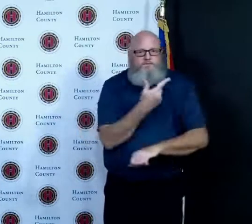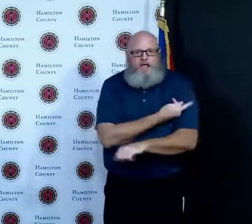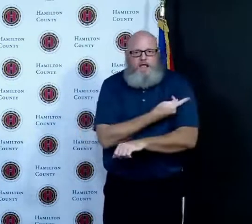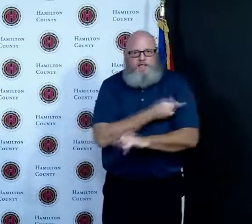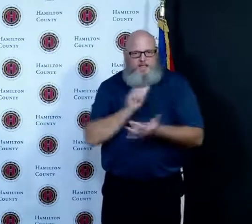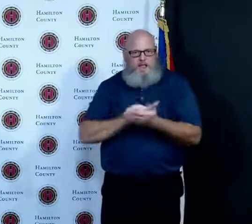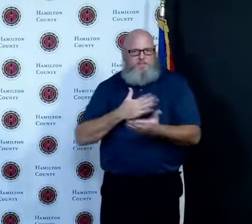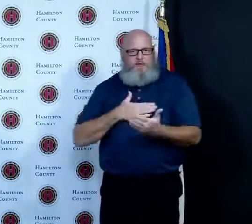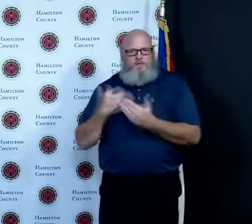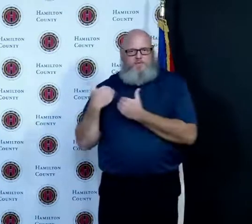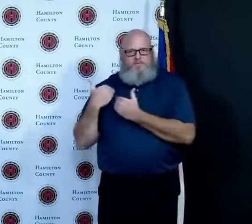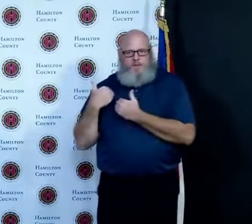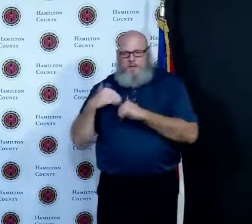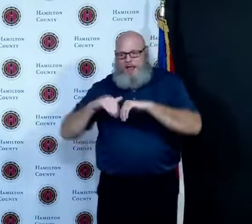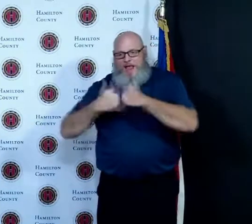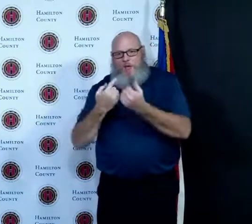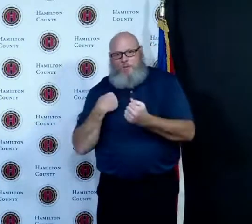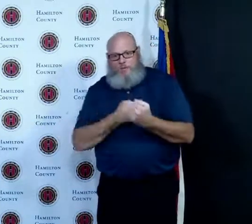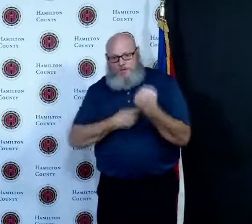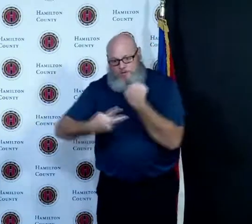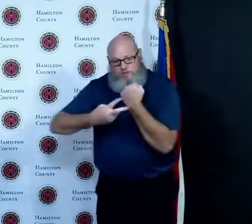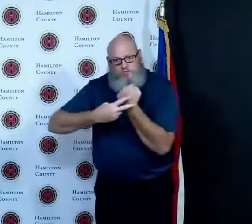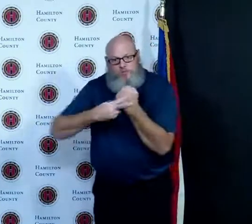be distributed effectively it's been offered to all four health districts